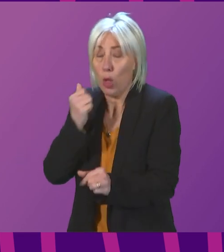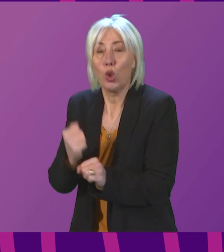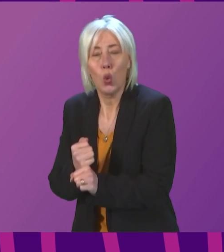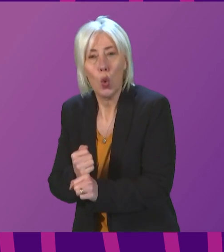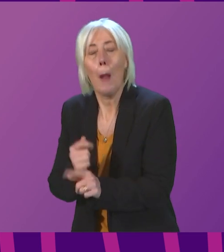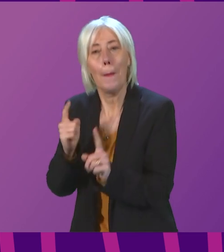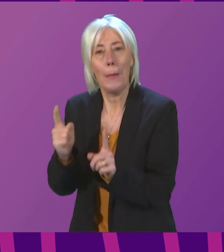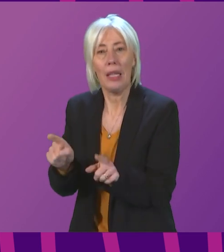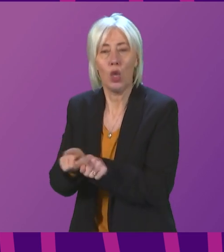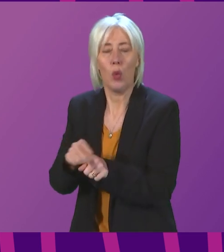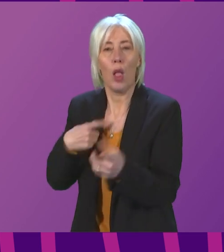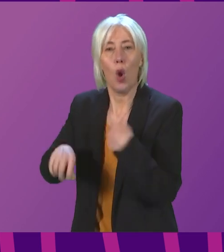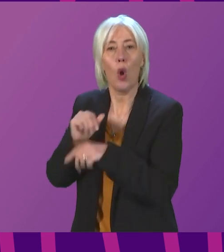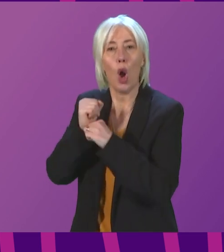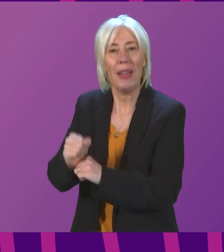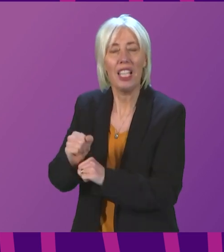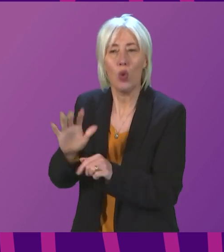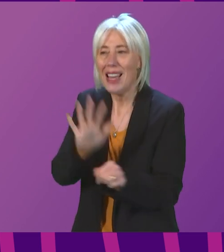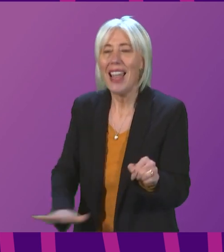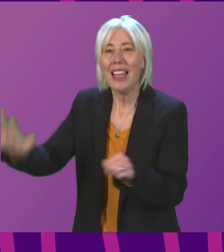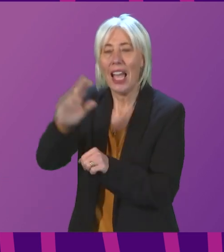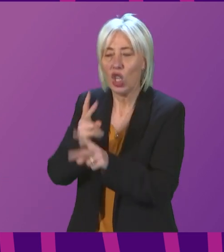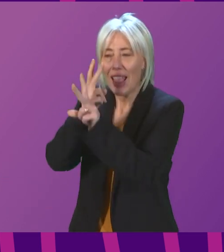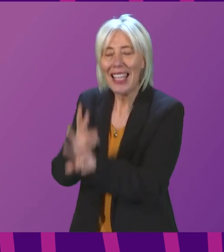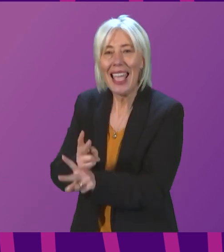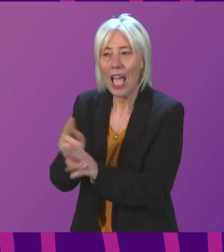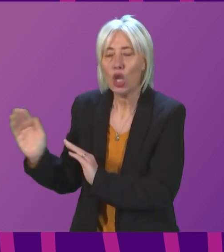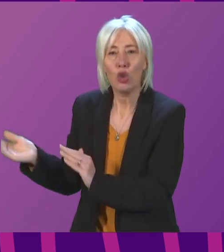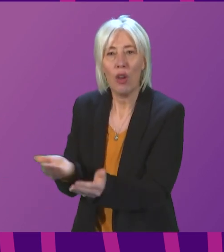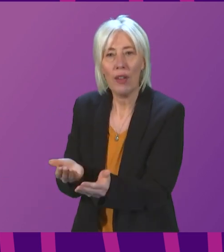are also committed to a national care service that will have absolutely at its heart collective